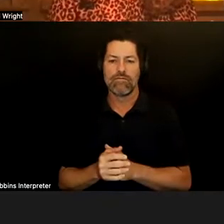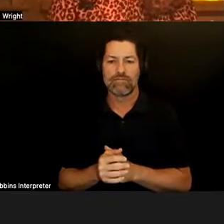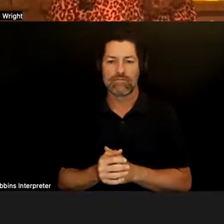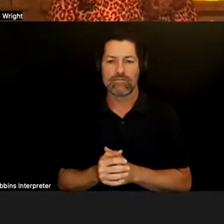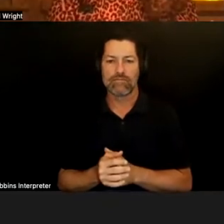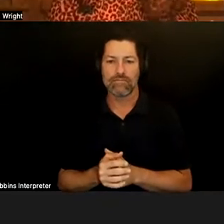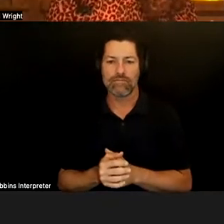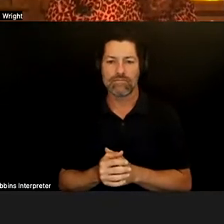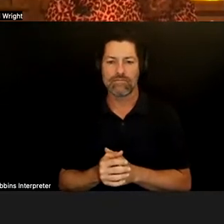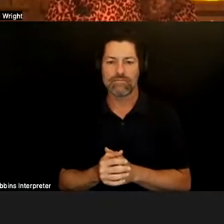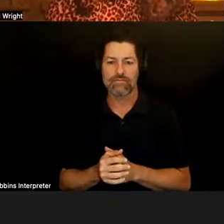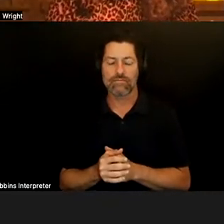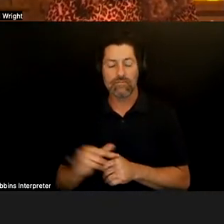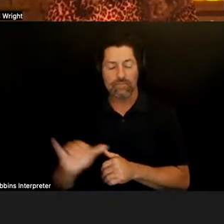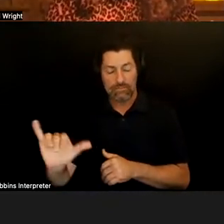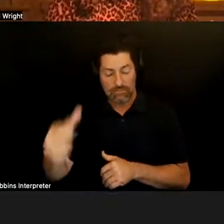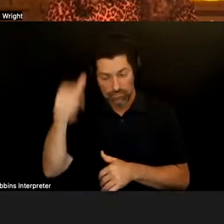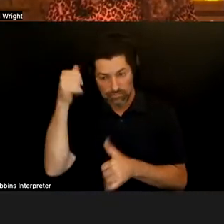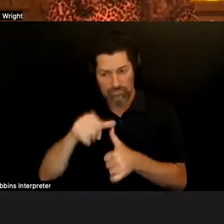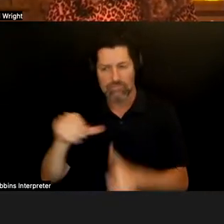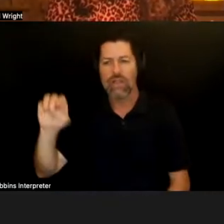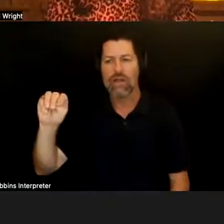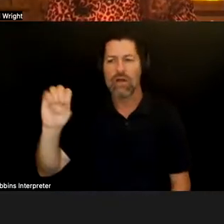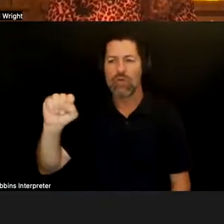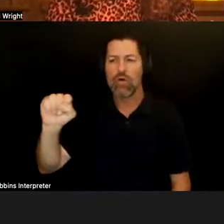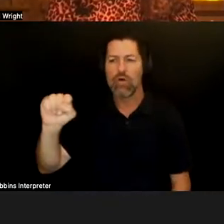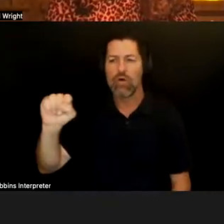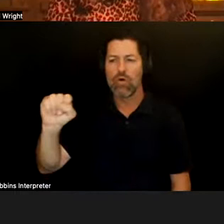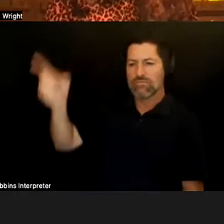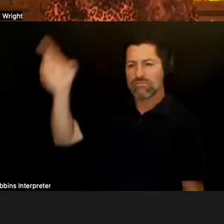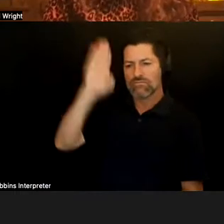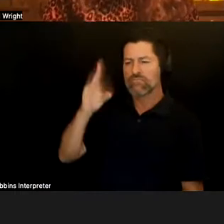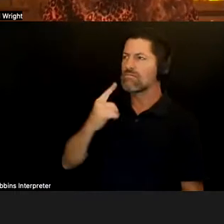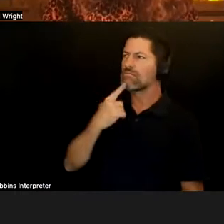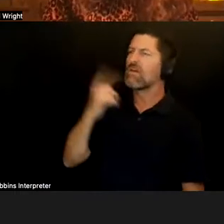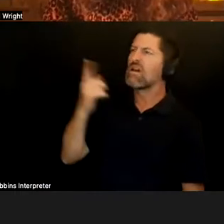at 1 point moses says to God he's! says I got to see your face right.